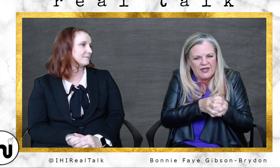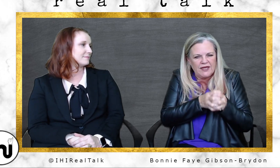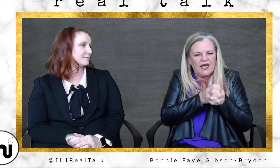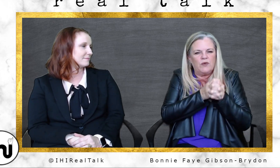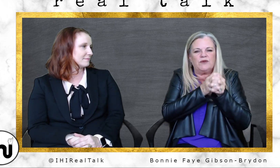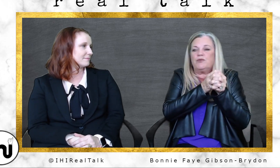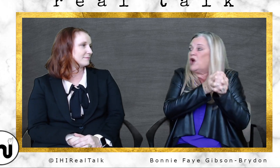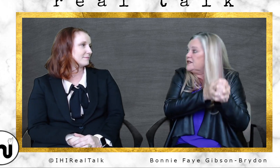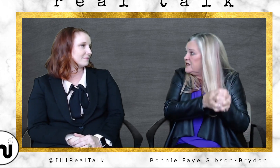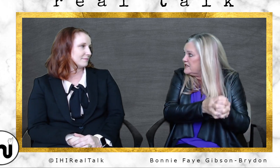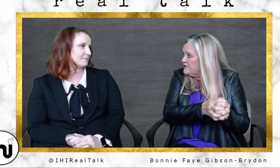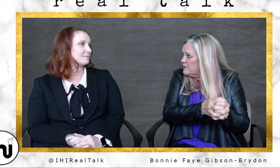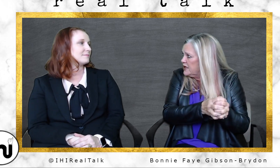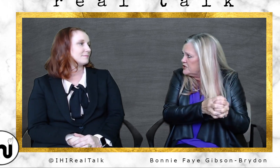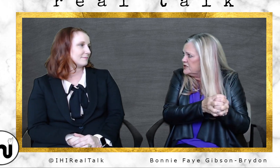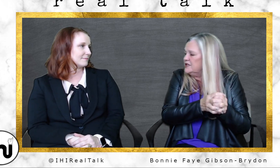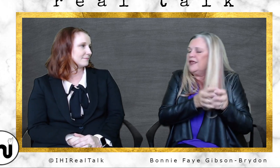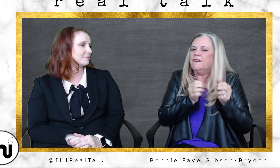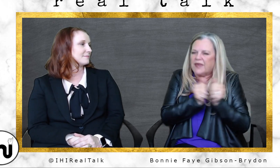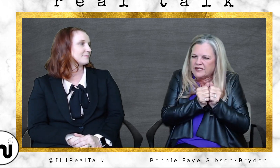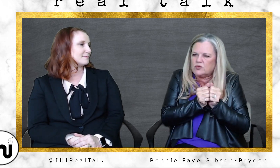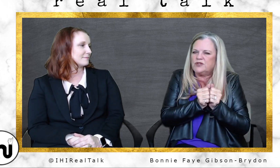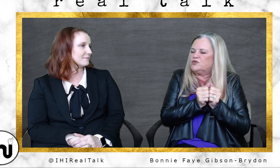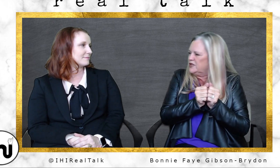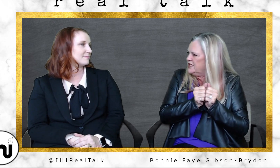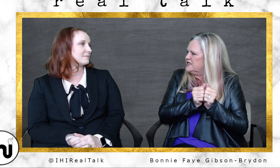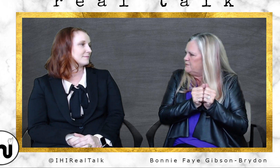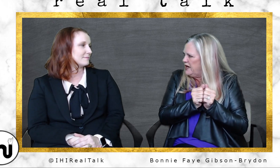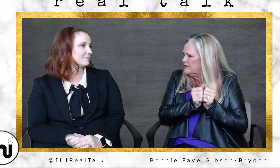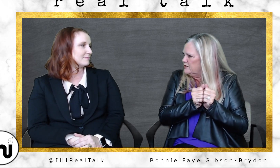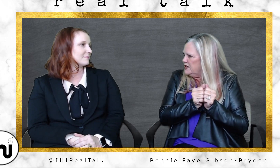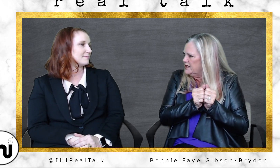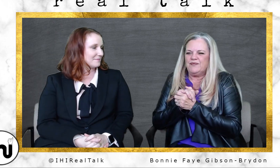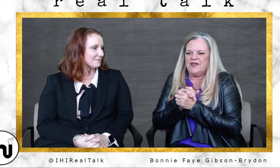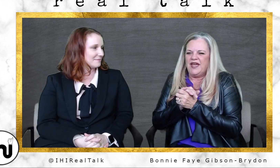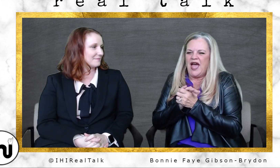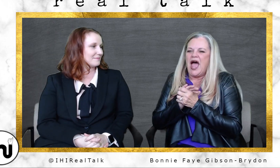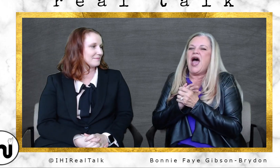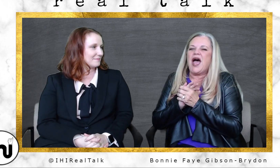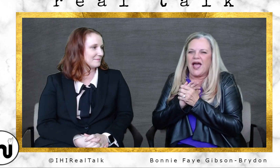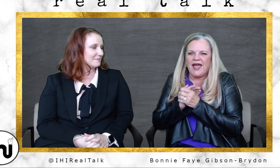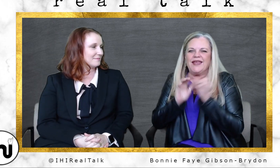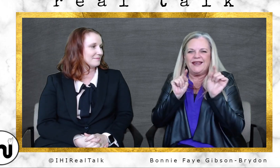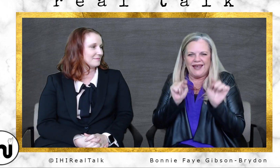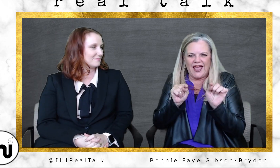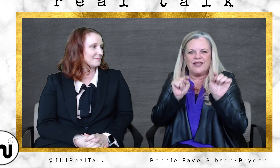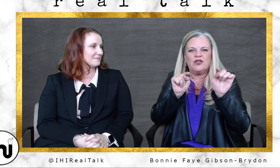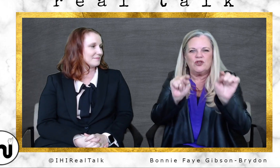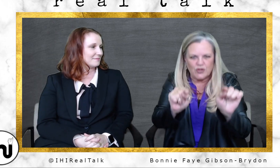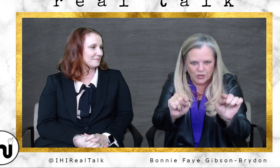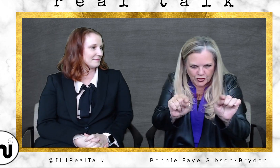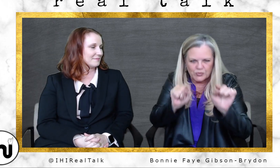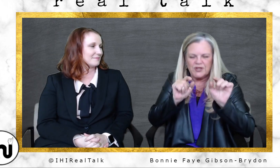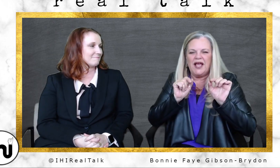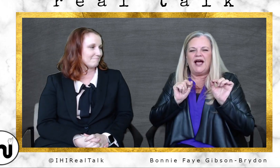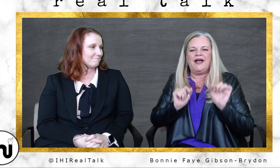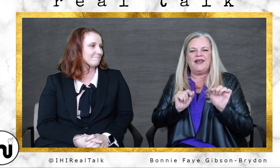how we process information, that's what's really inspired me. I like you. I like how